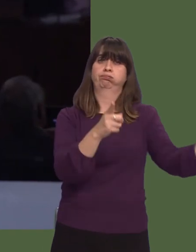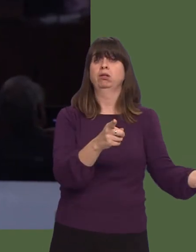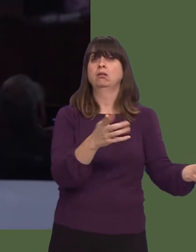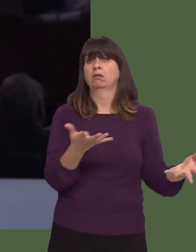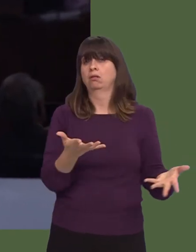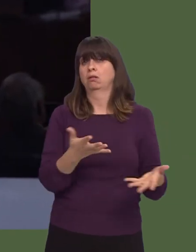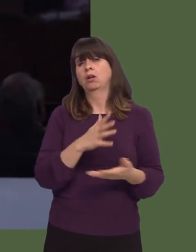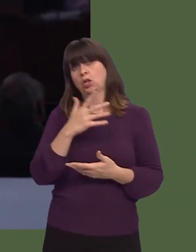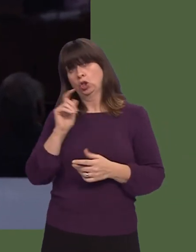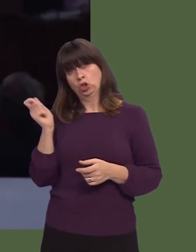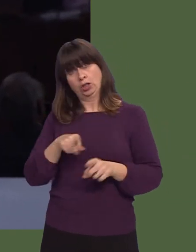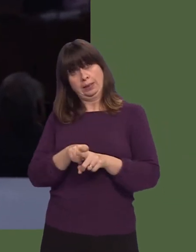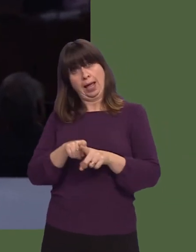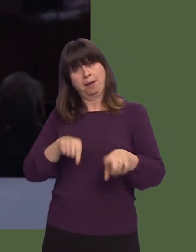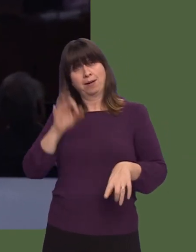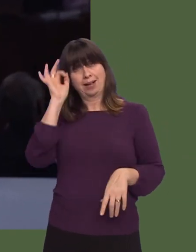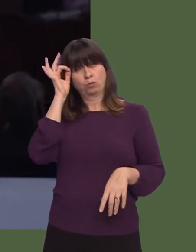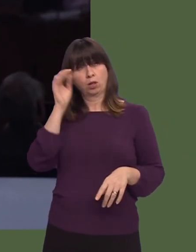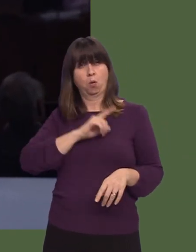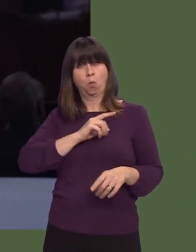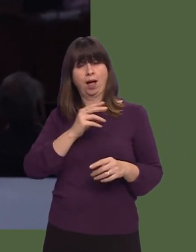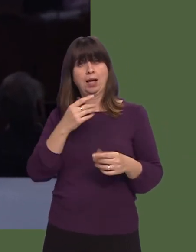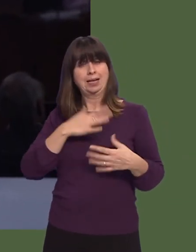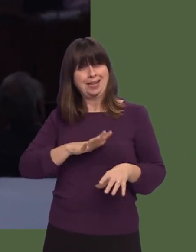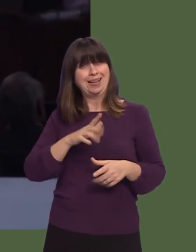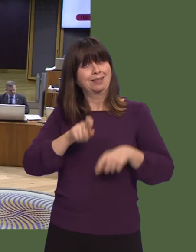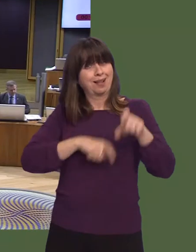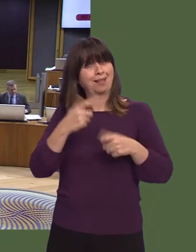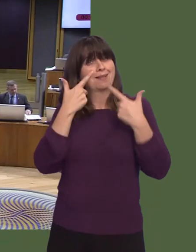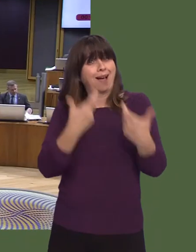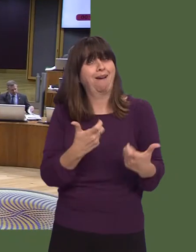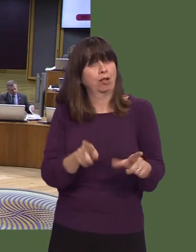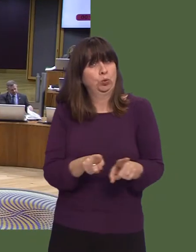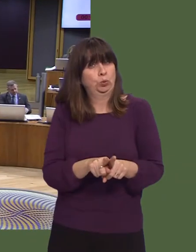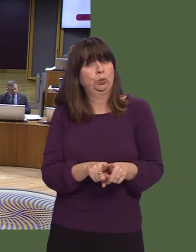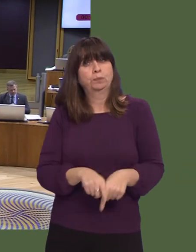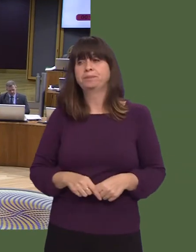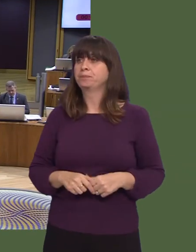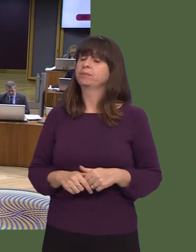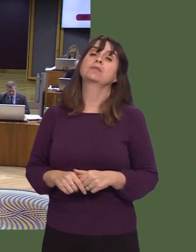to use similar notices to tackle the growing problem of dangerous cycling? Carwyn Jones AM: Well, this is something I know that the UK Government is considering.